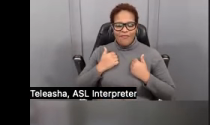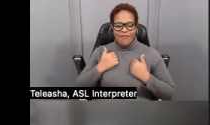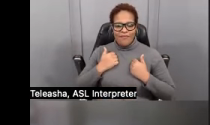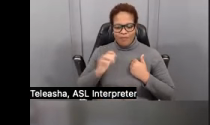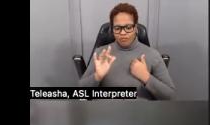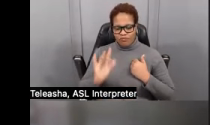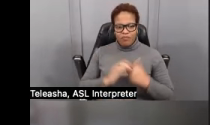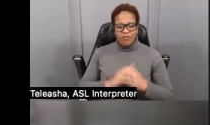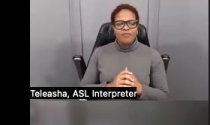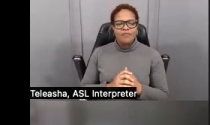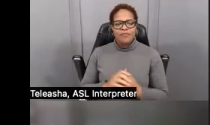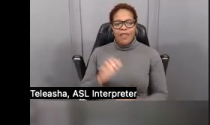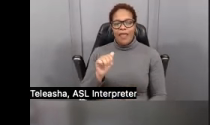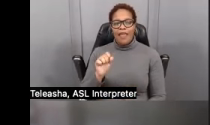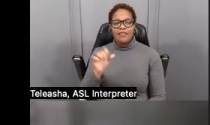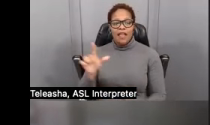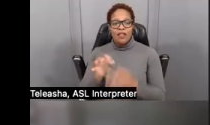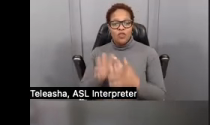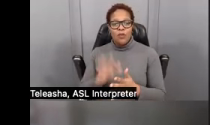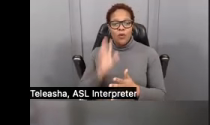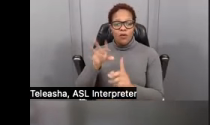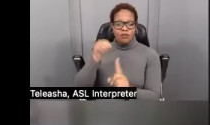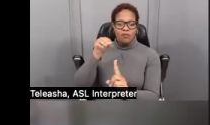The ASL interpreters will be spotlighted throughout the presentation.